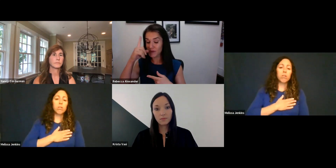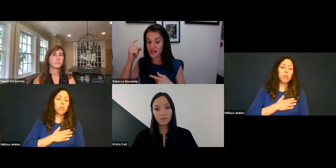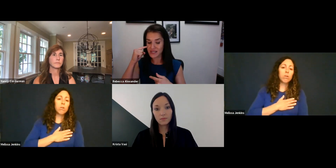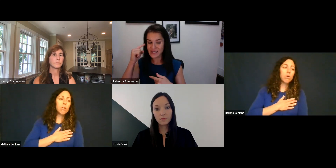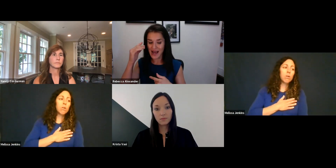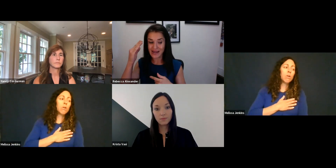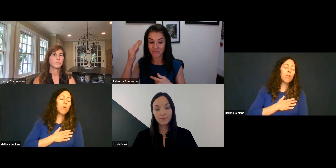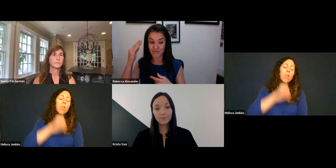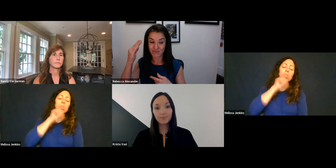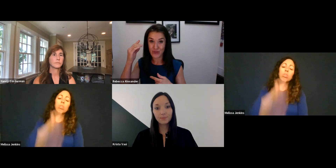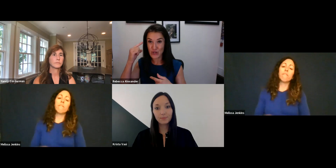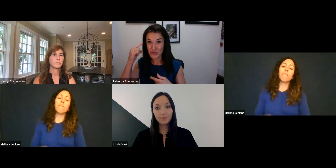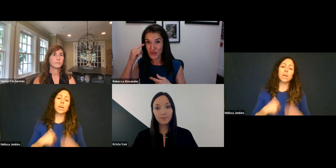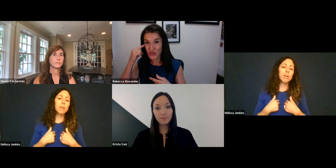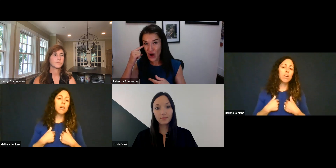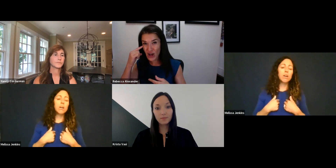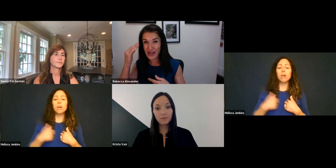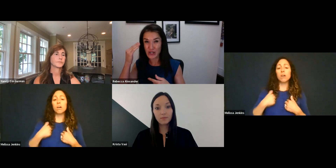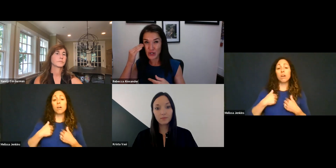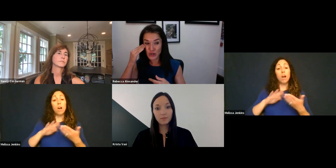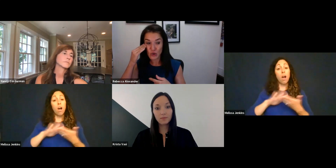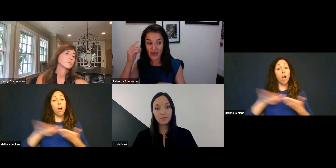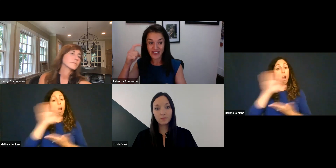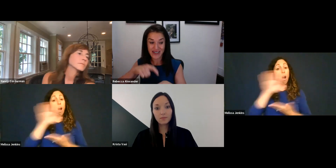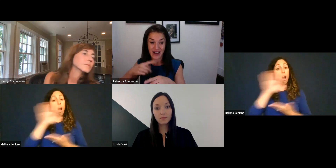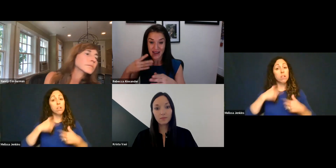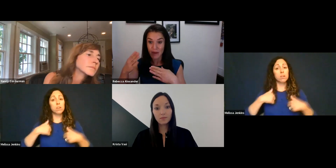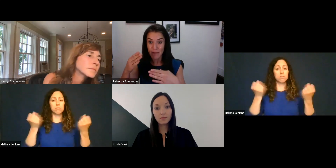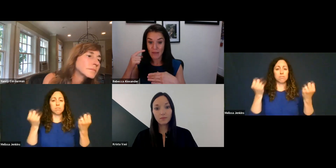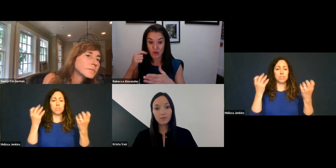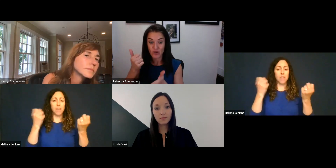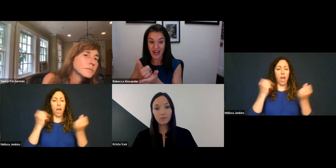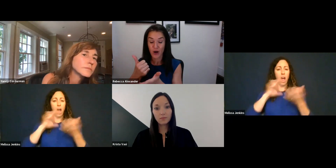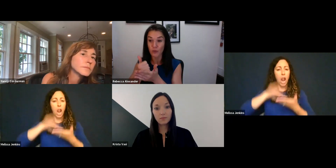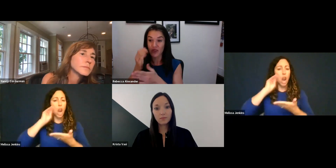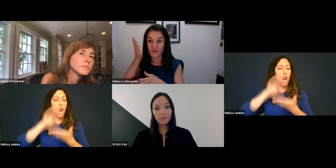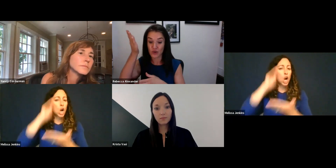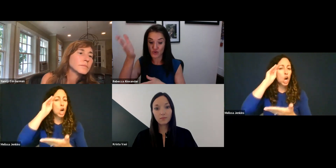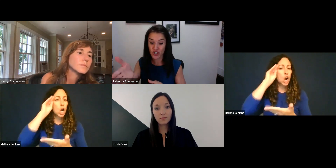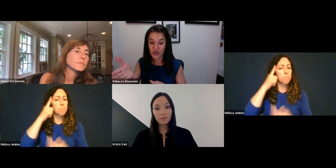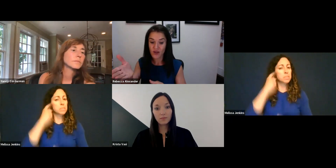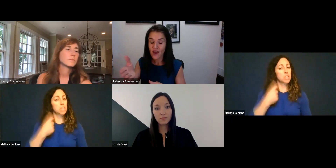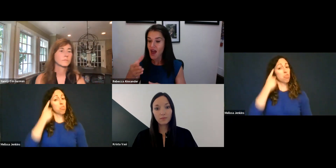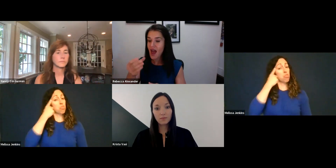because I thought I knew, at the time, that maybe it would help in the future.